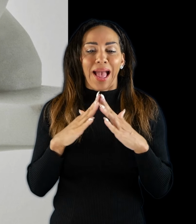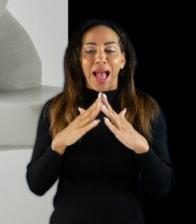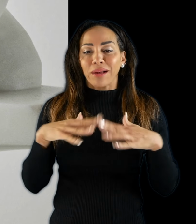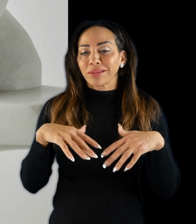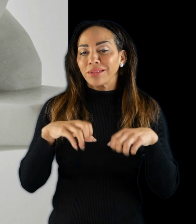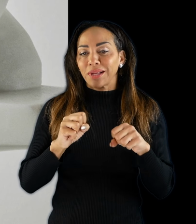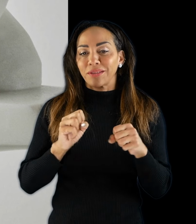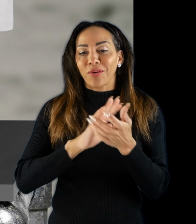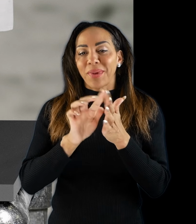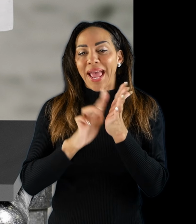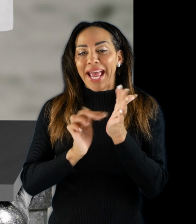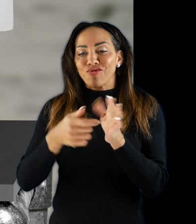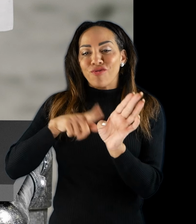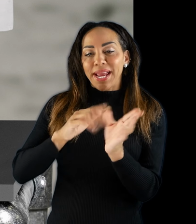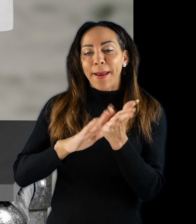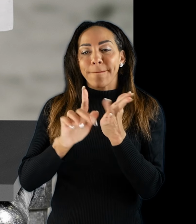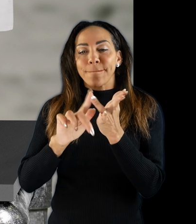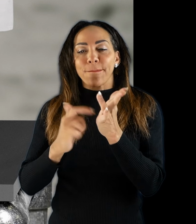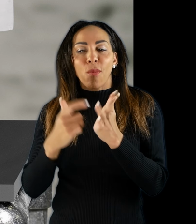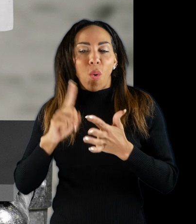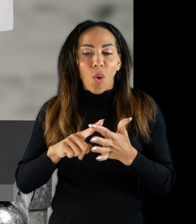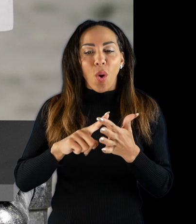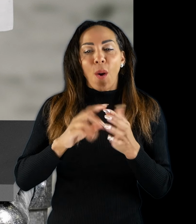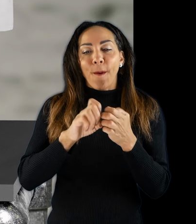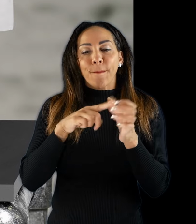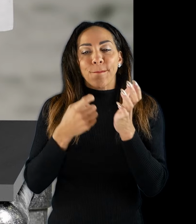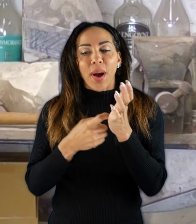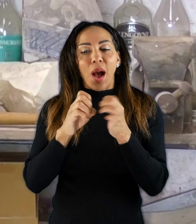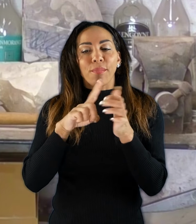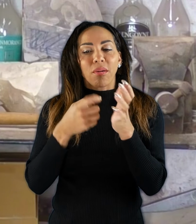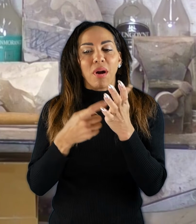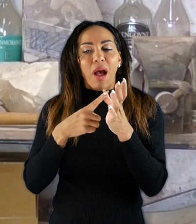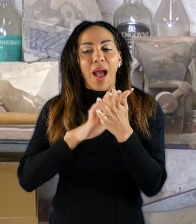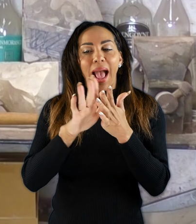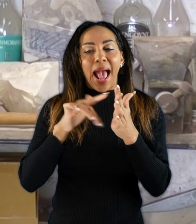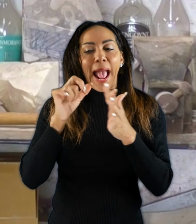from a sculptural point of view, Barbara Hepworth, Henry Moore, that generation of